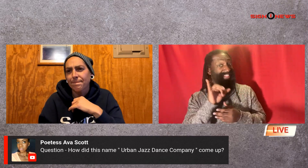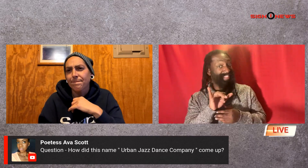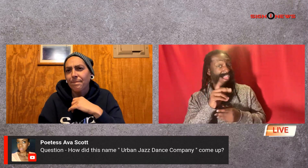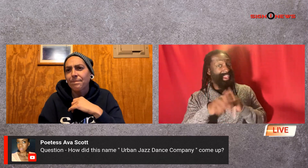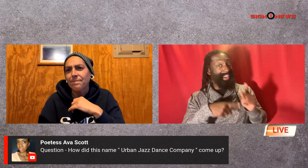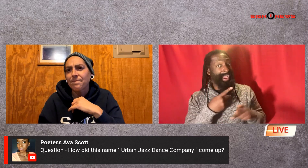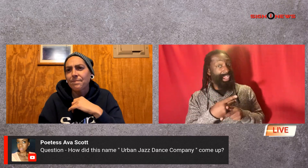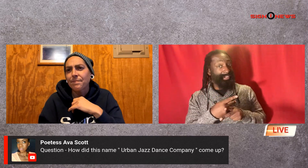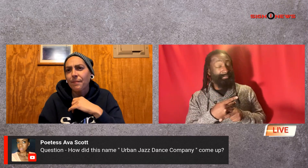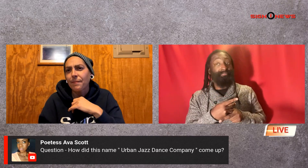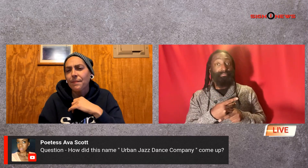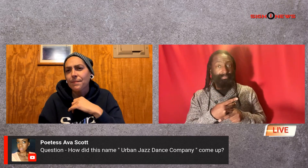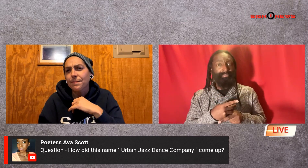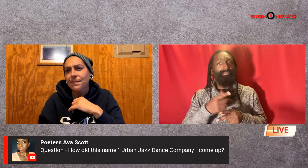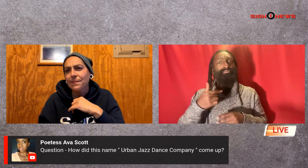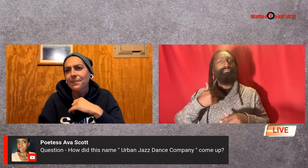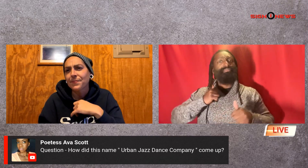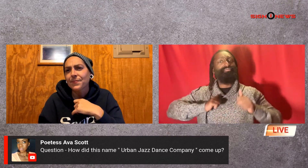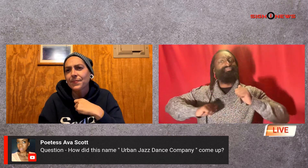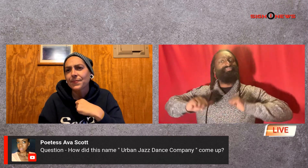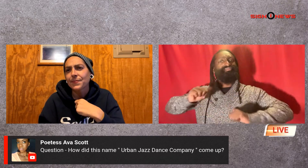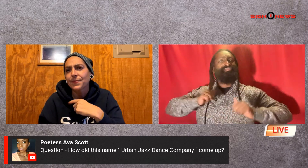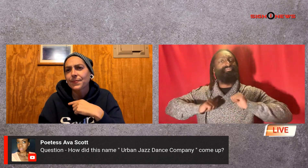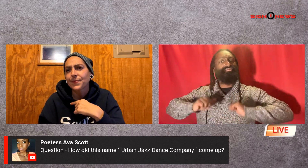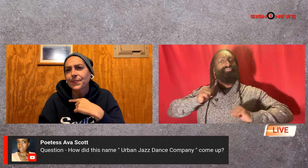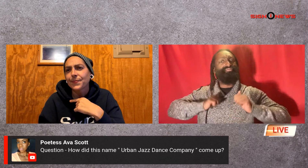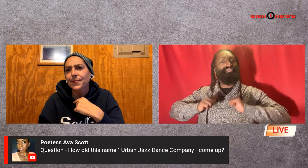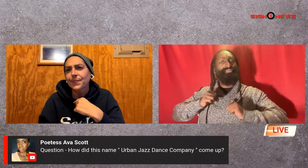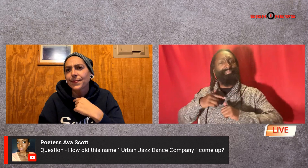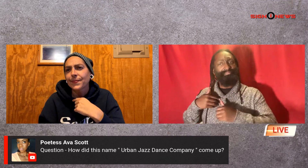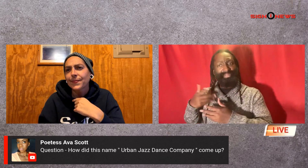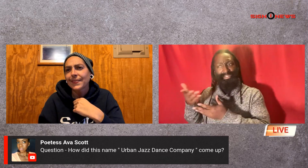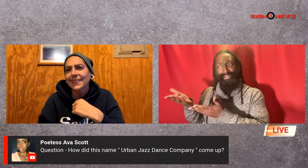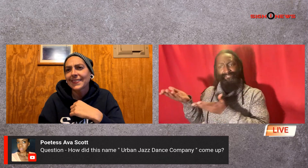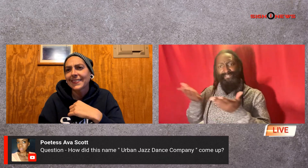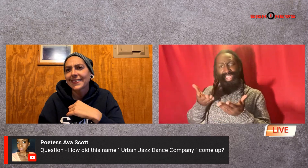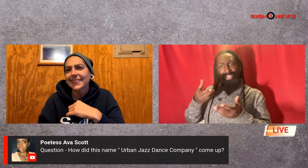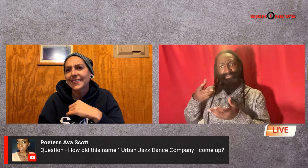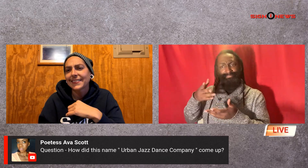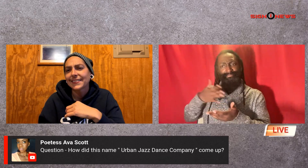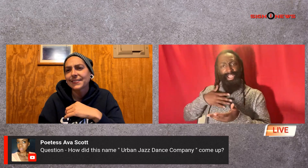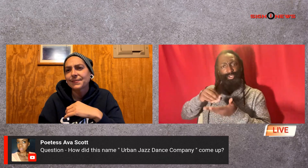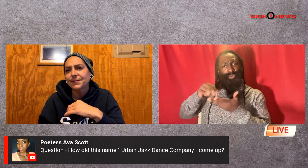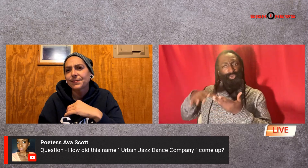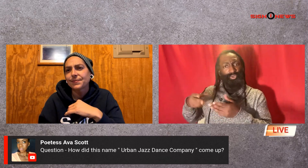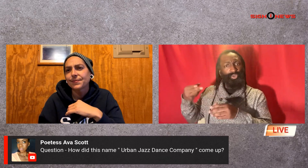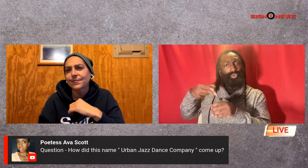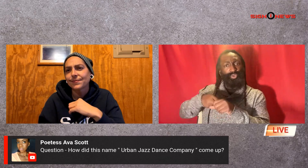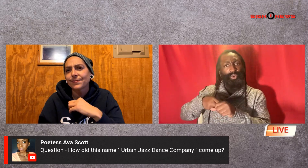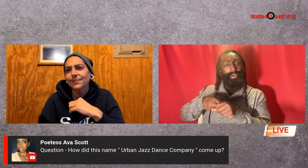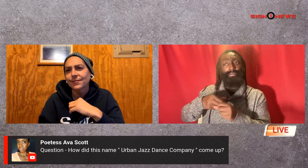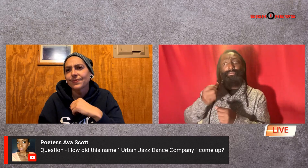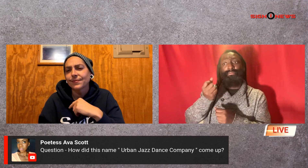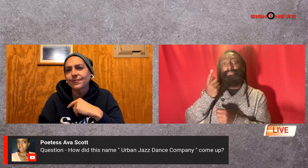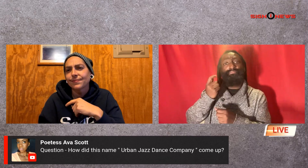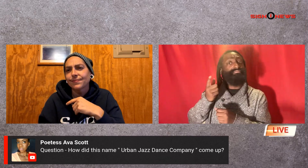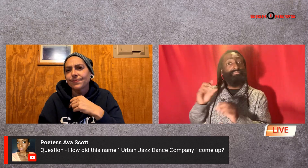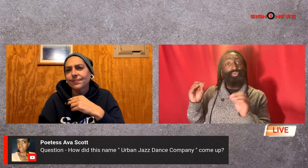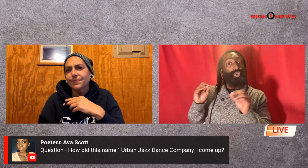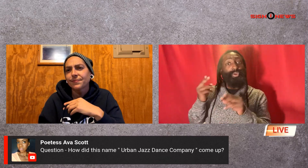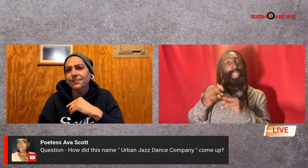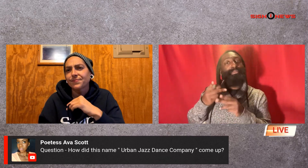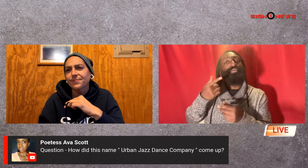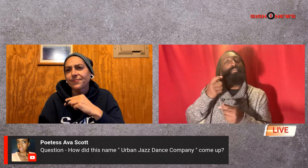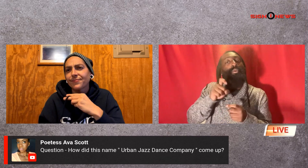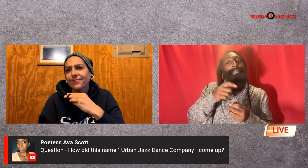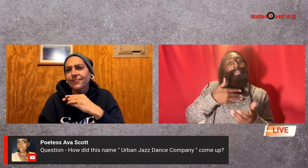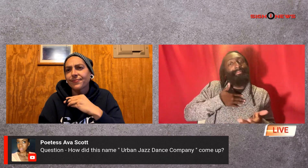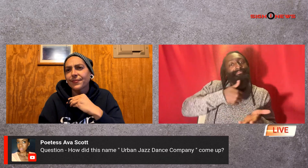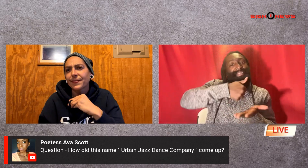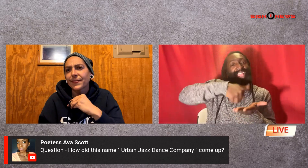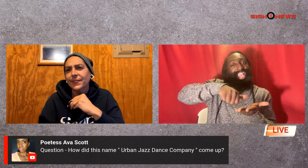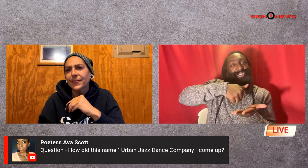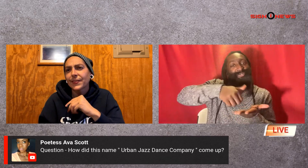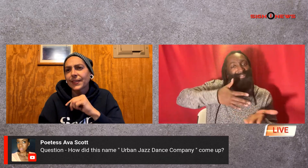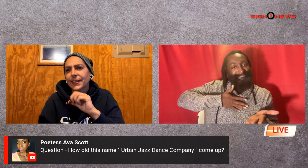so I was teaching that kind of dance and performing and I invite my students to join and so I